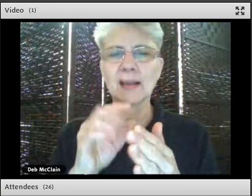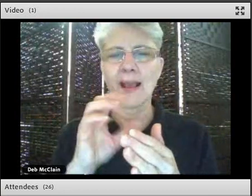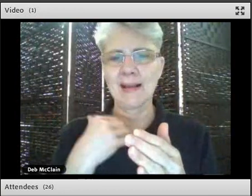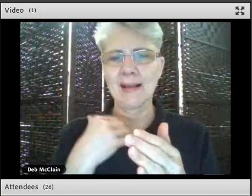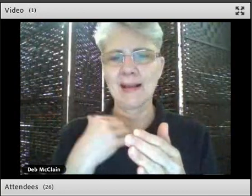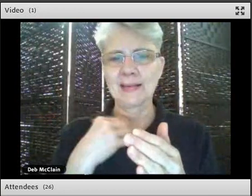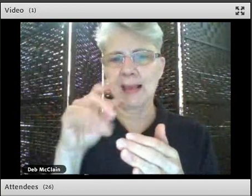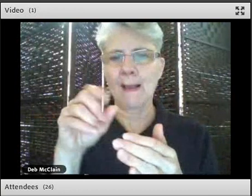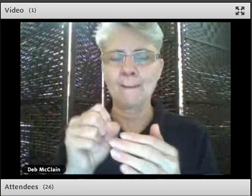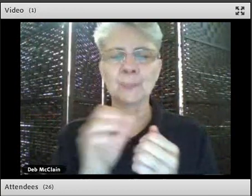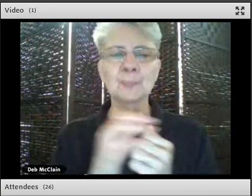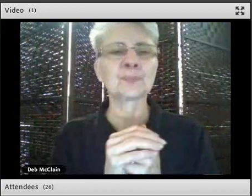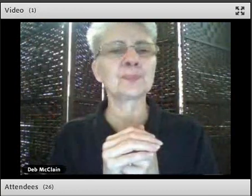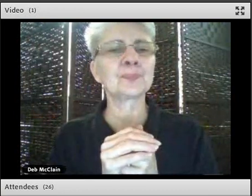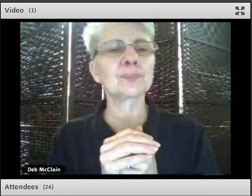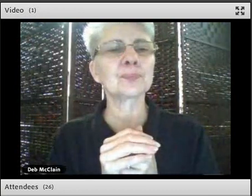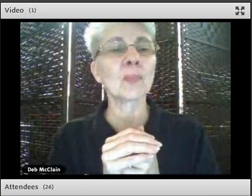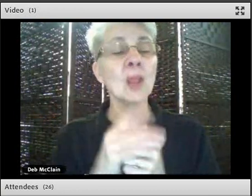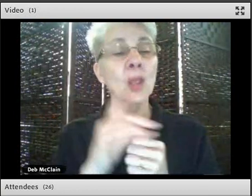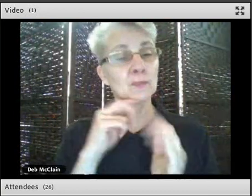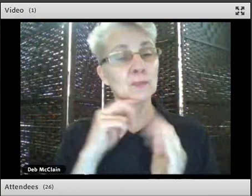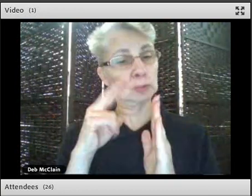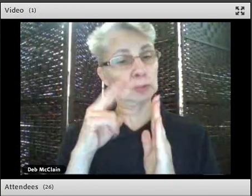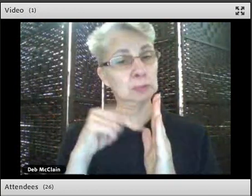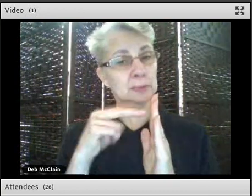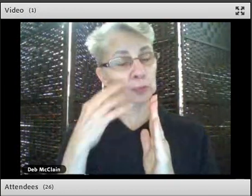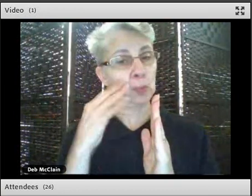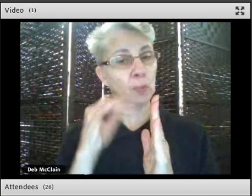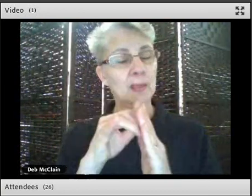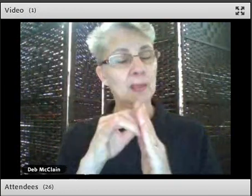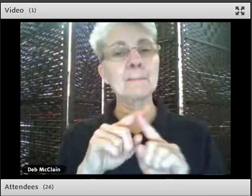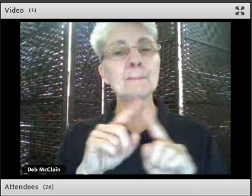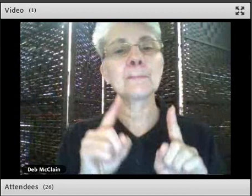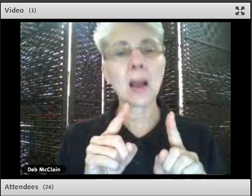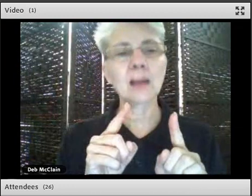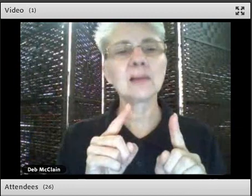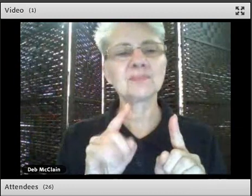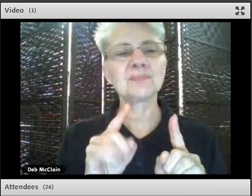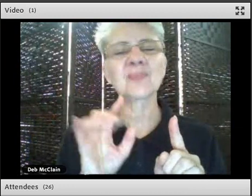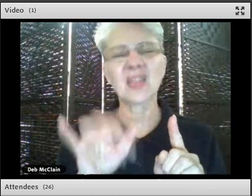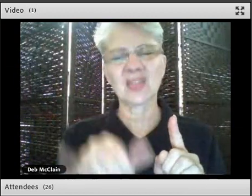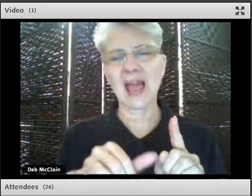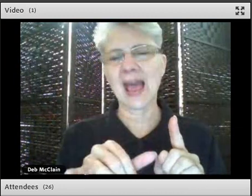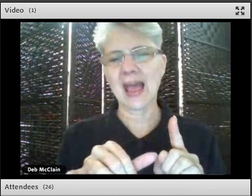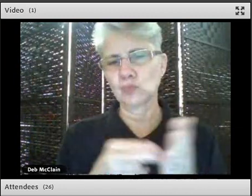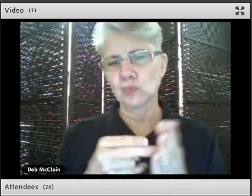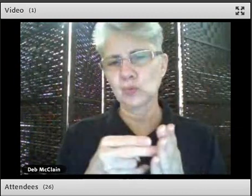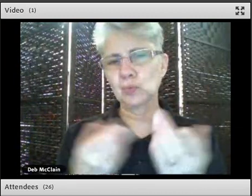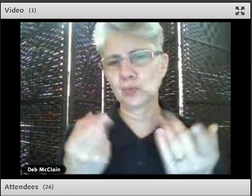but that is a true thing there. So, Note on the Title Proper.